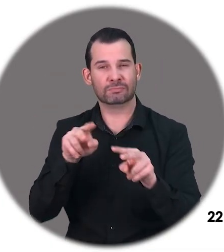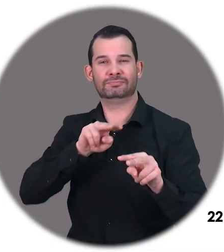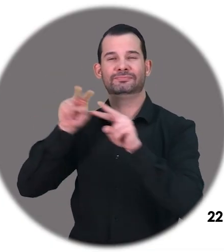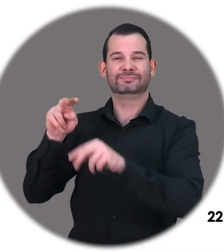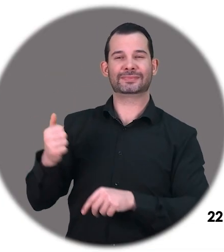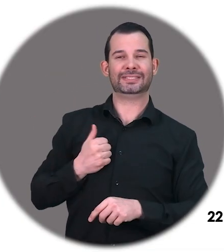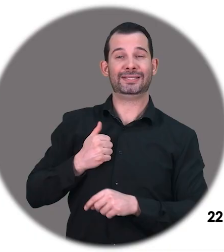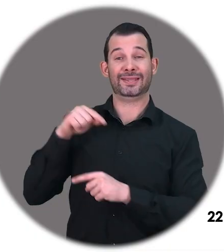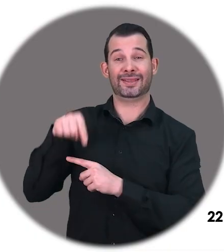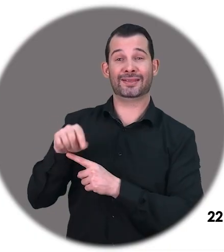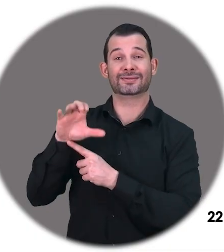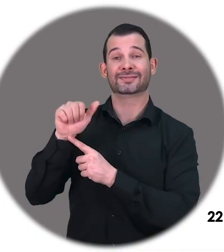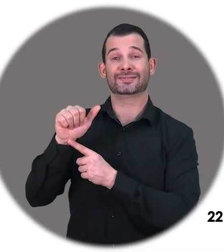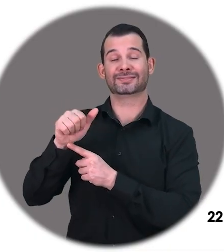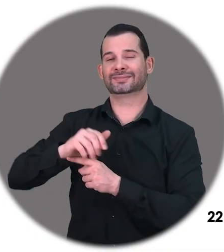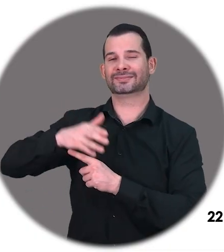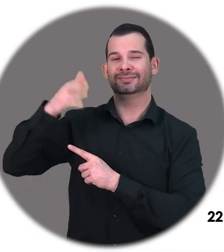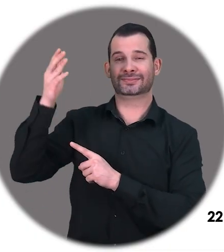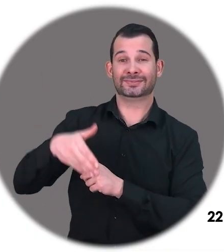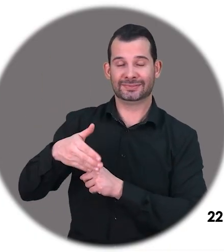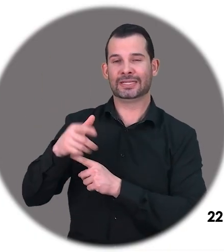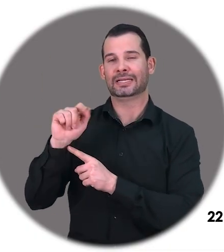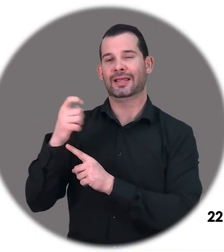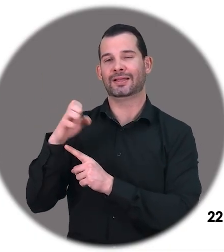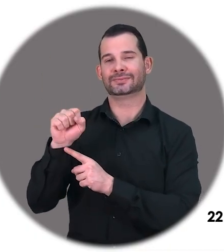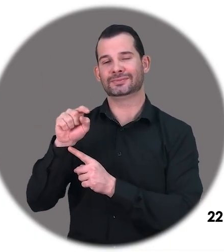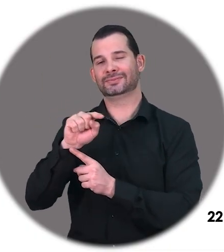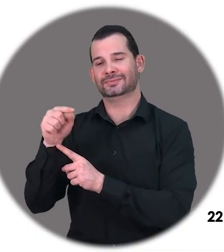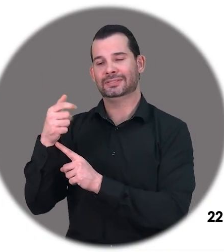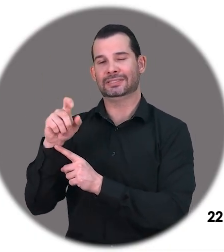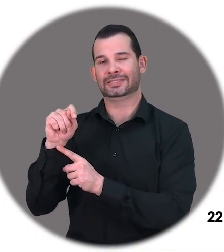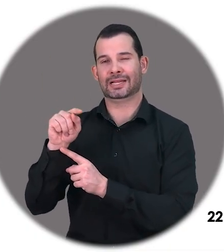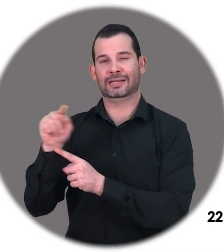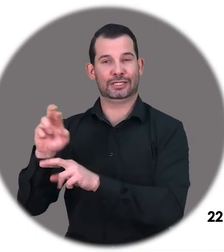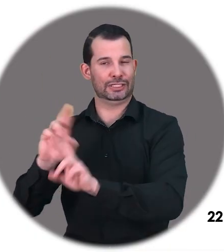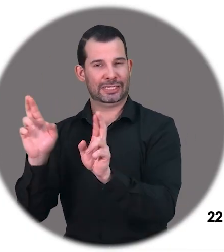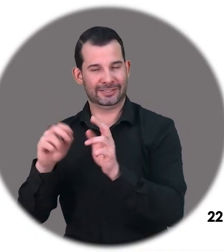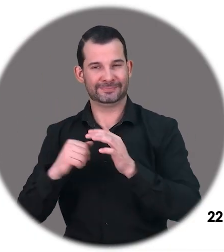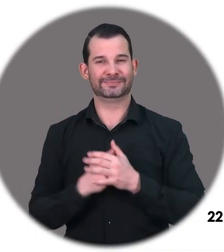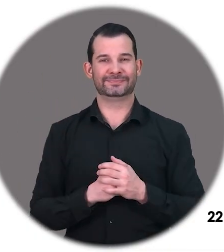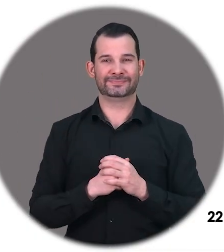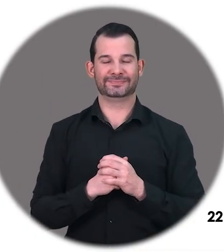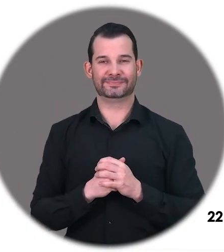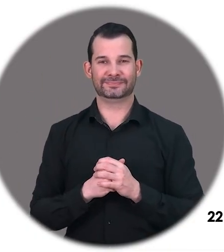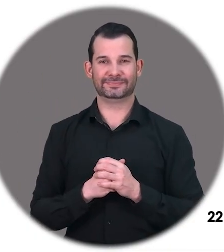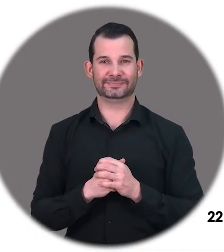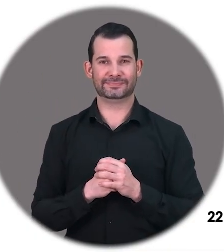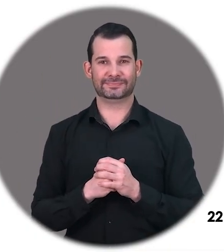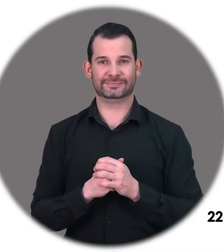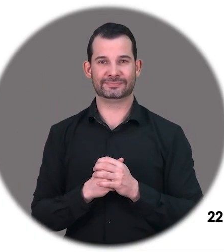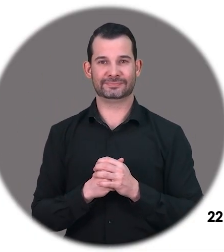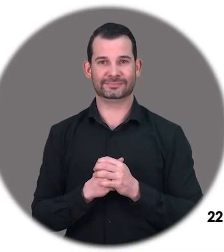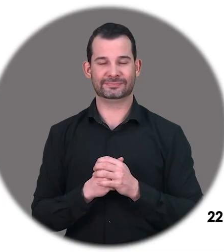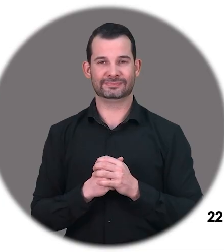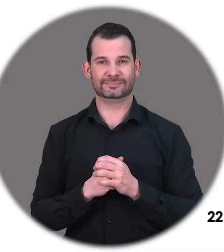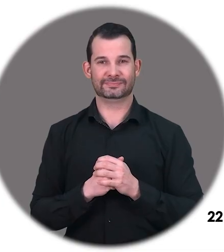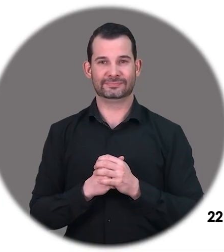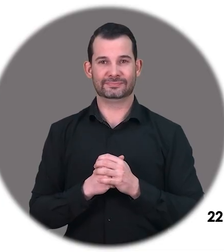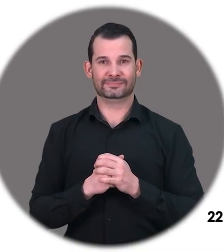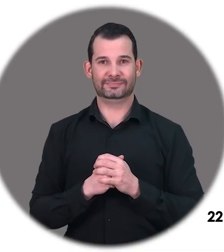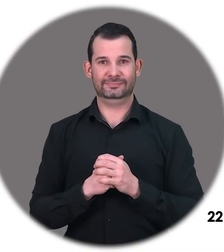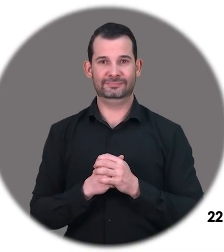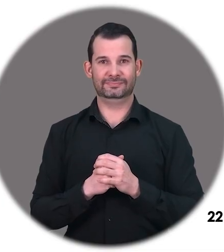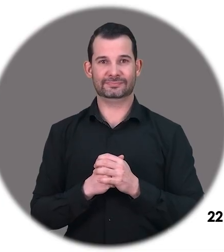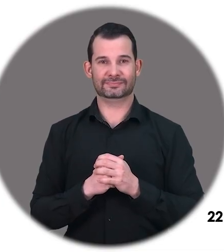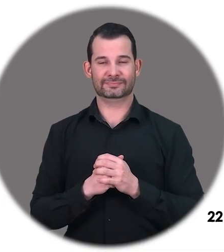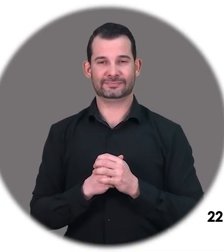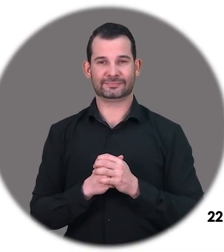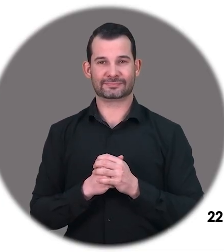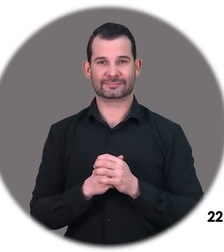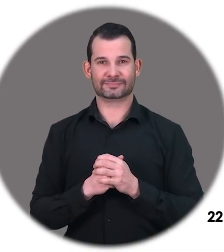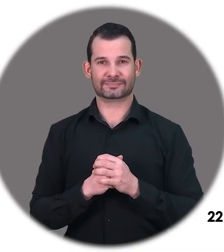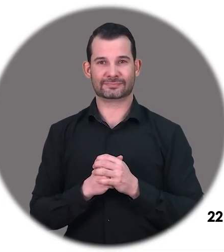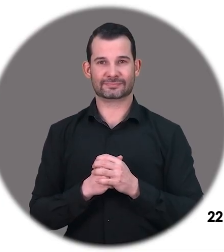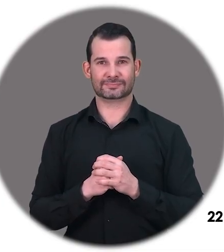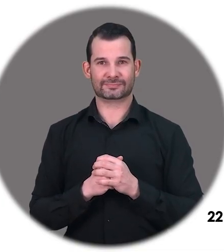To find out more, visit canada.ca/taxes-get-ready